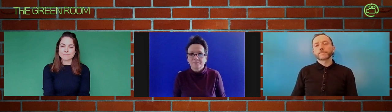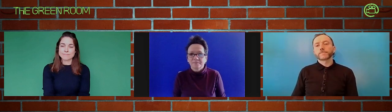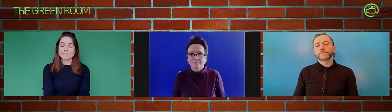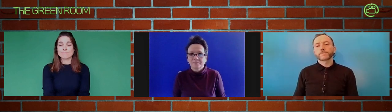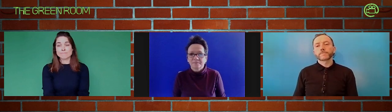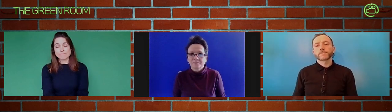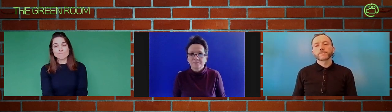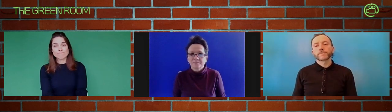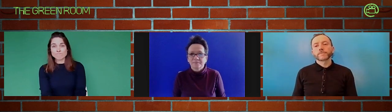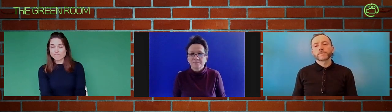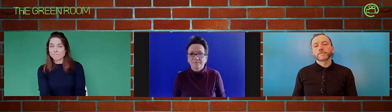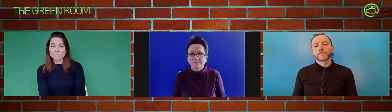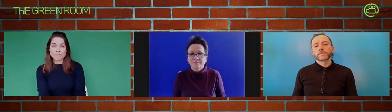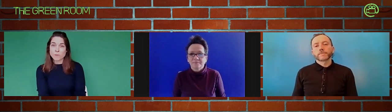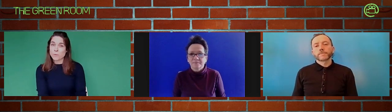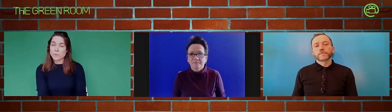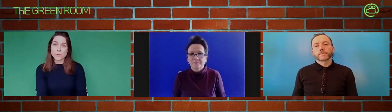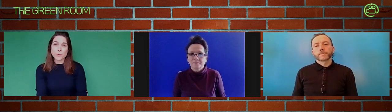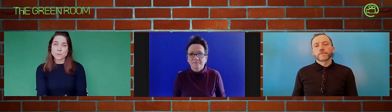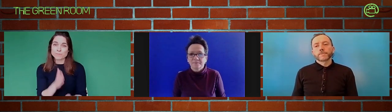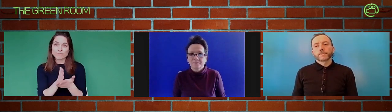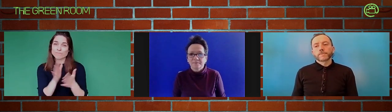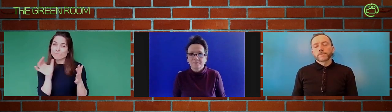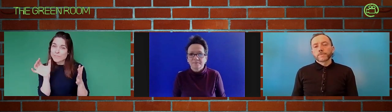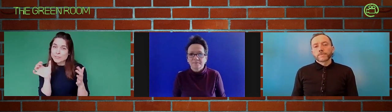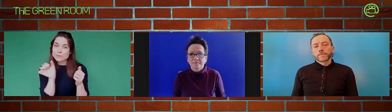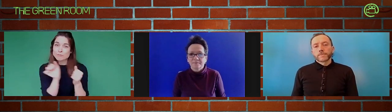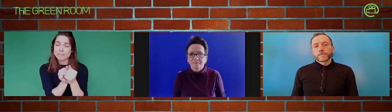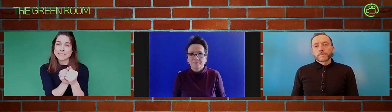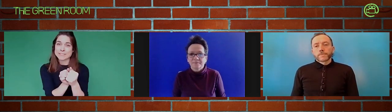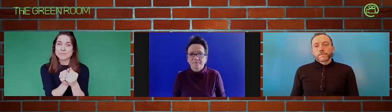more allyship is definitely happening and I've seen it in